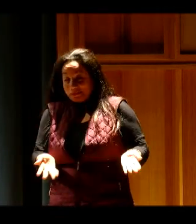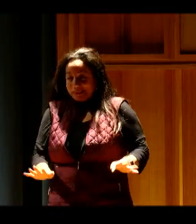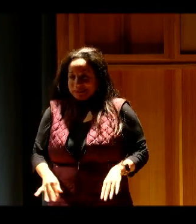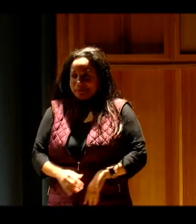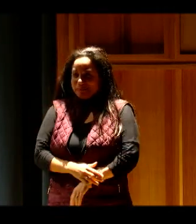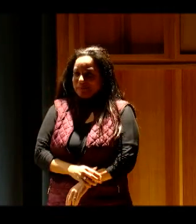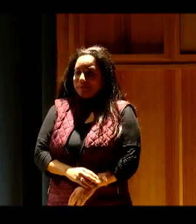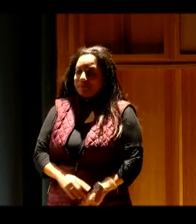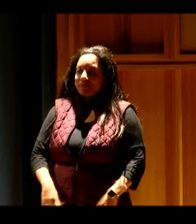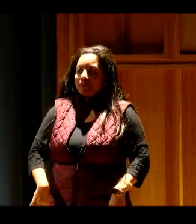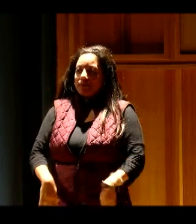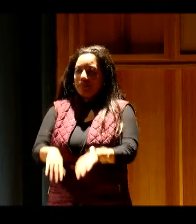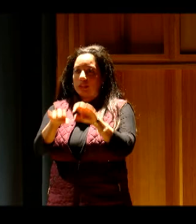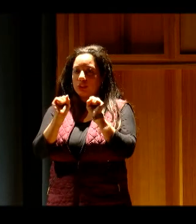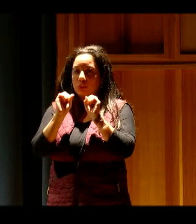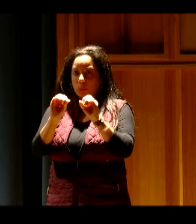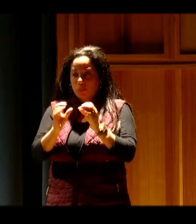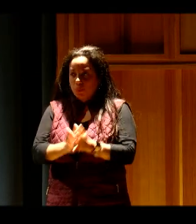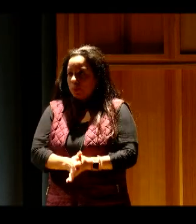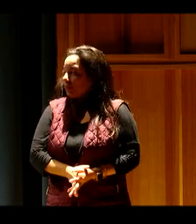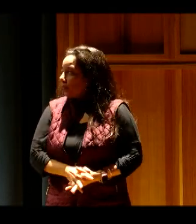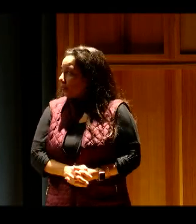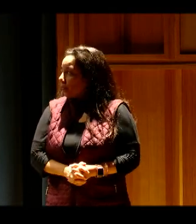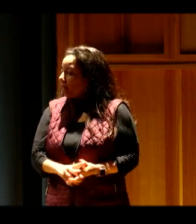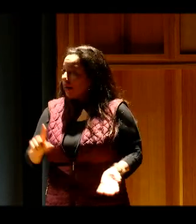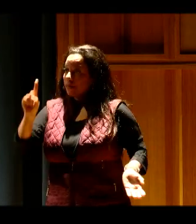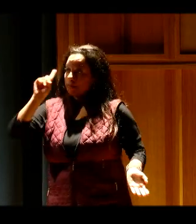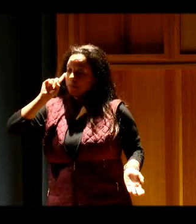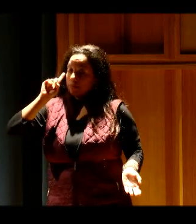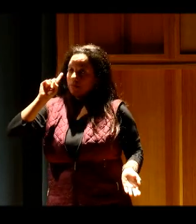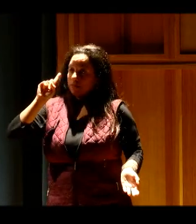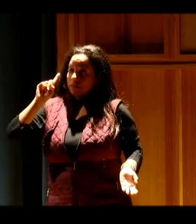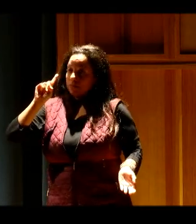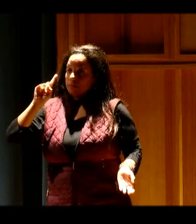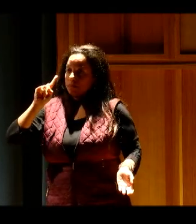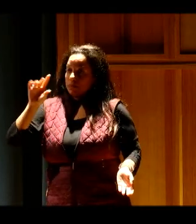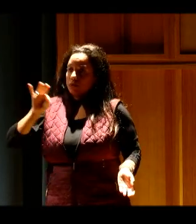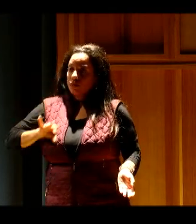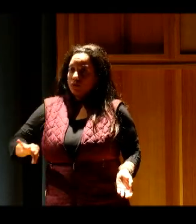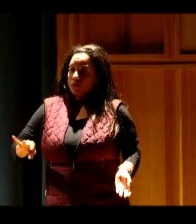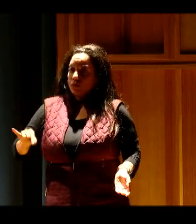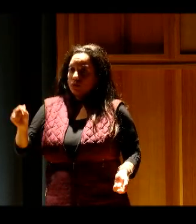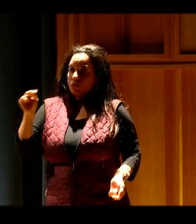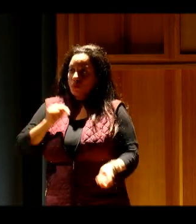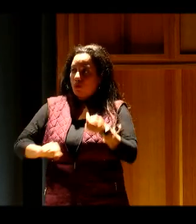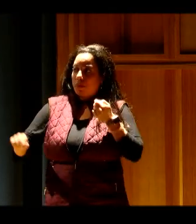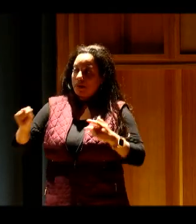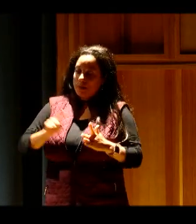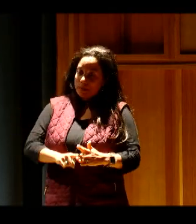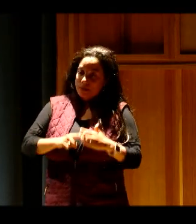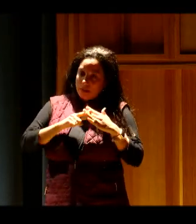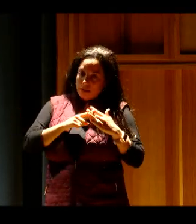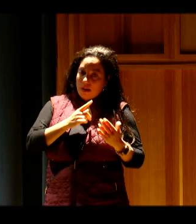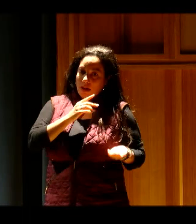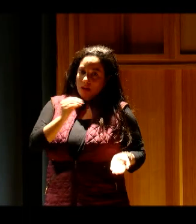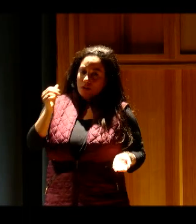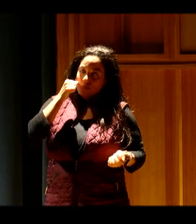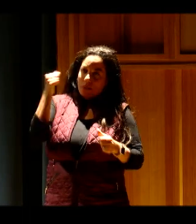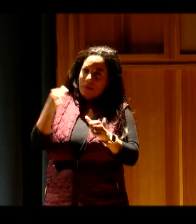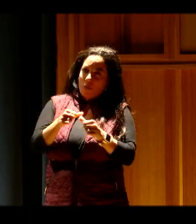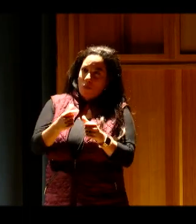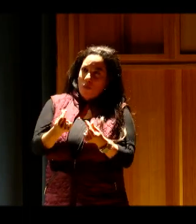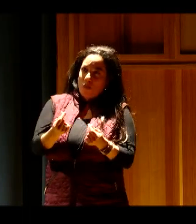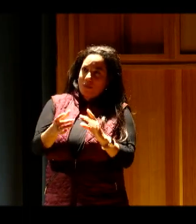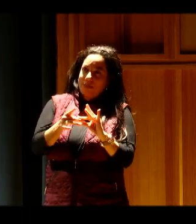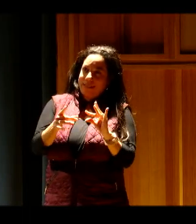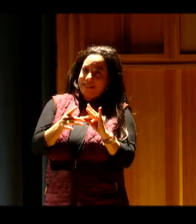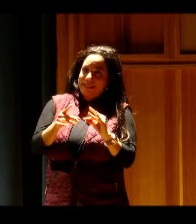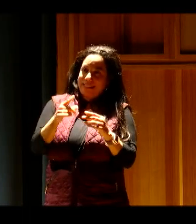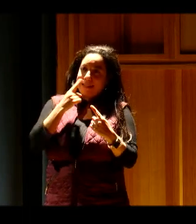And it's useful to go back to the beginning and recall what was said in the announcement of this symposium.